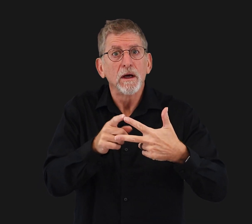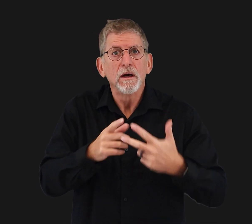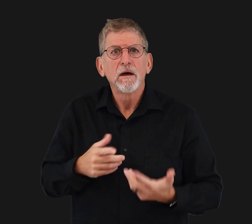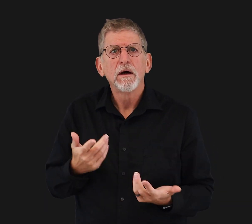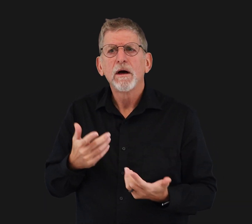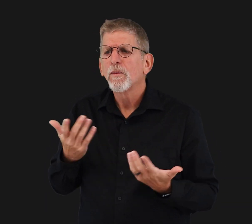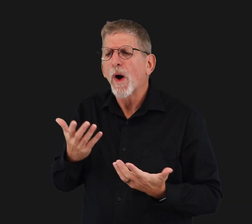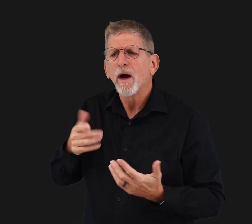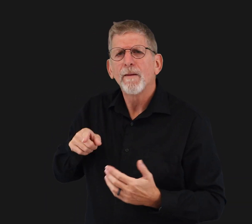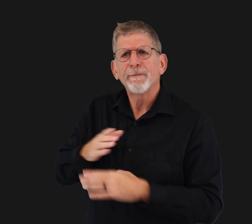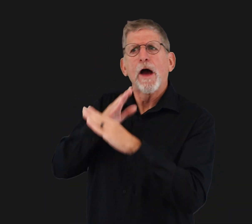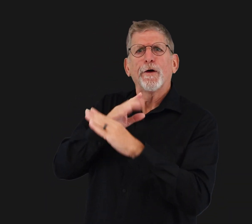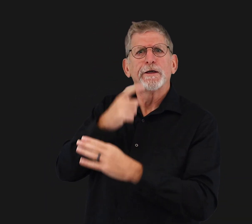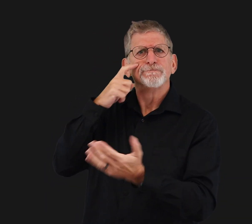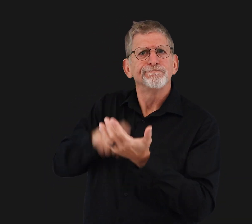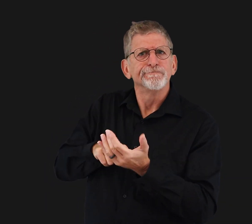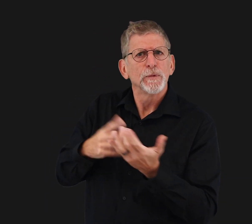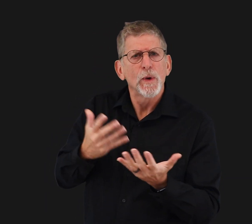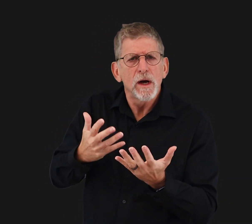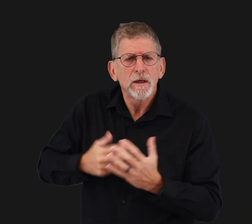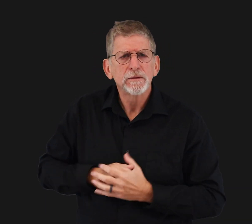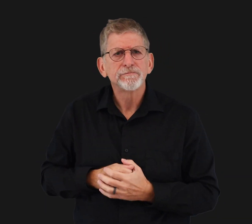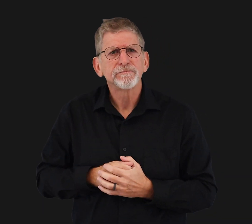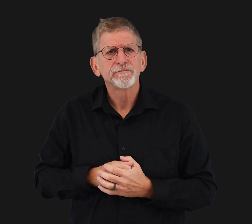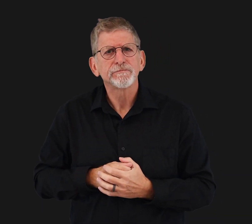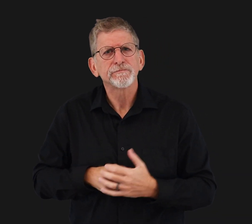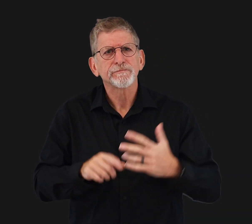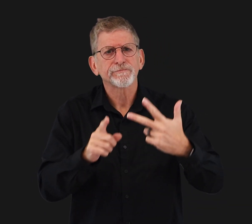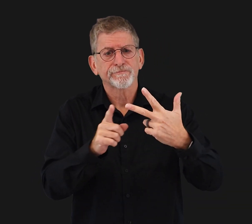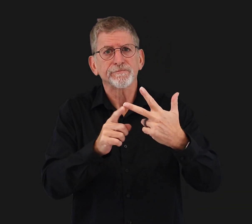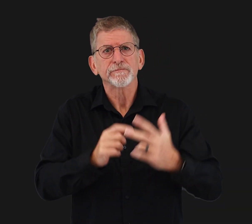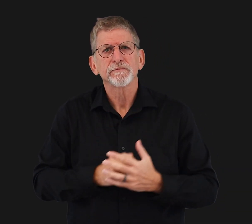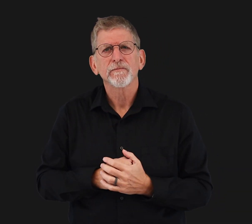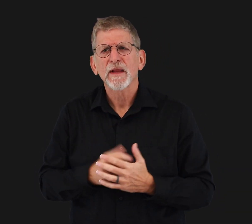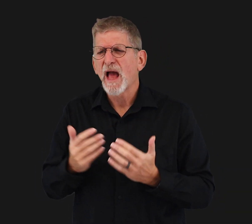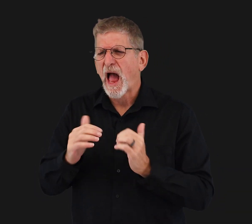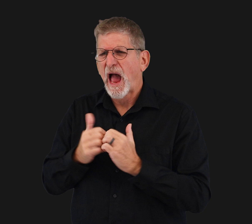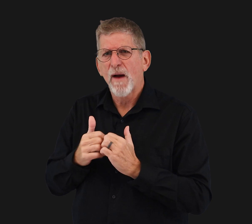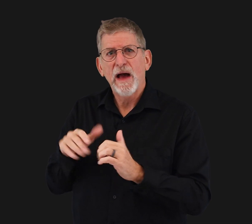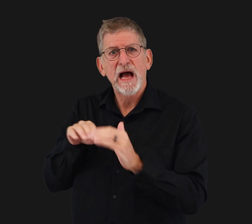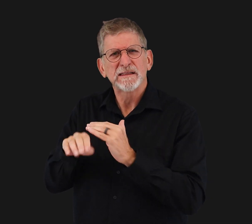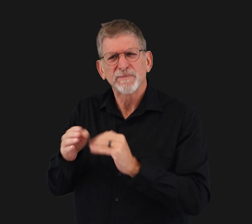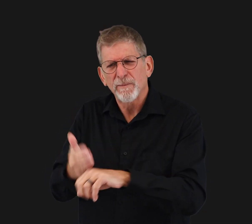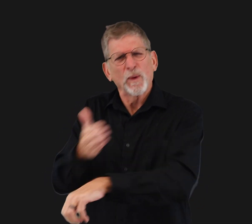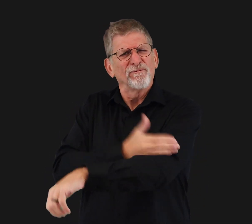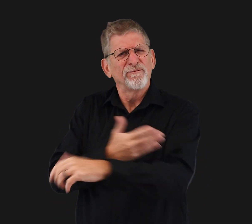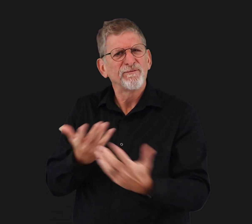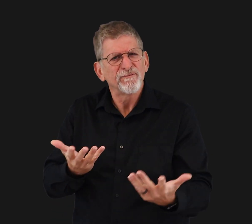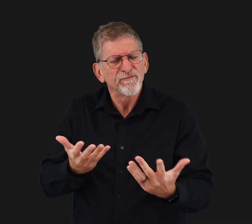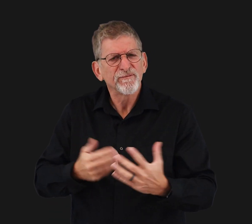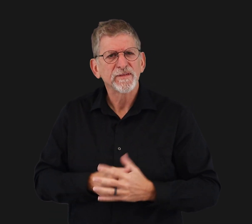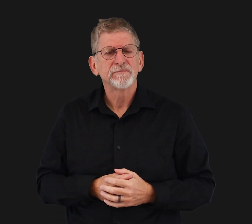• what are the barriers? • how can we improve accessibility?